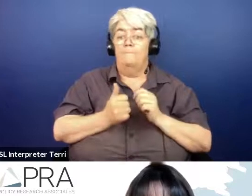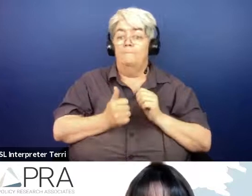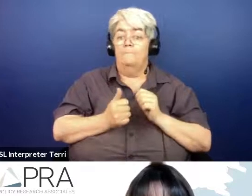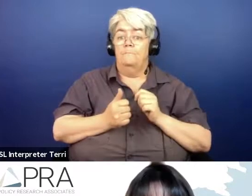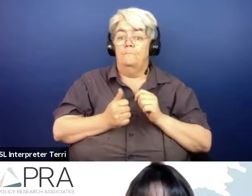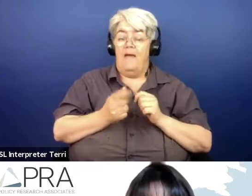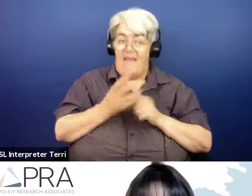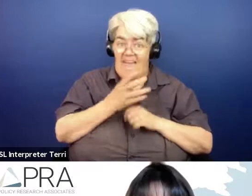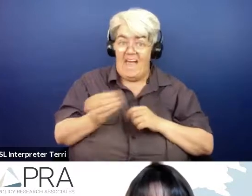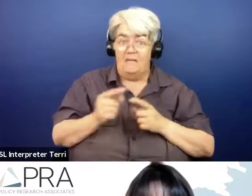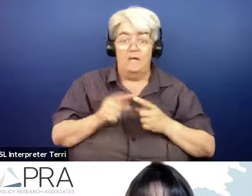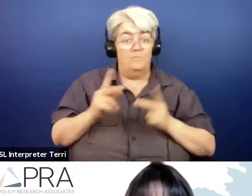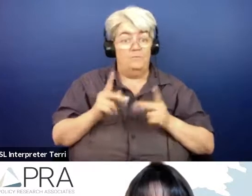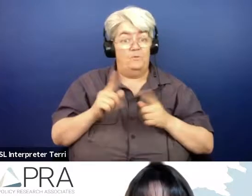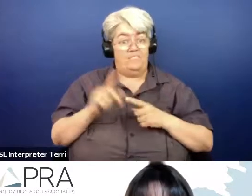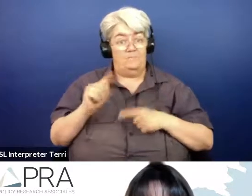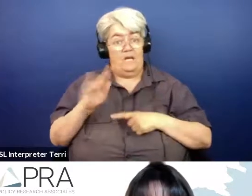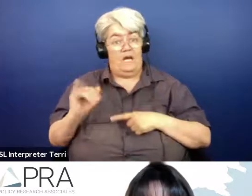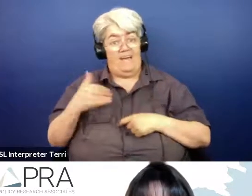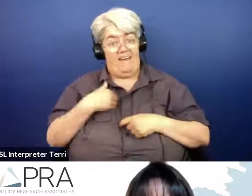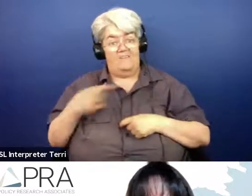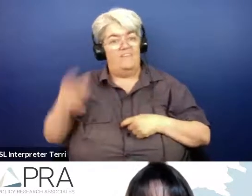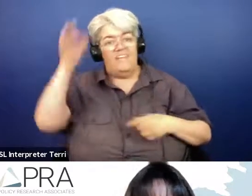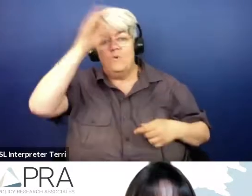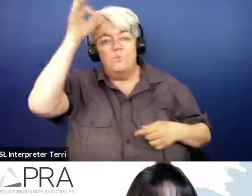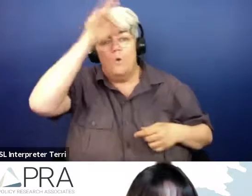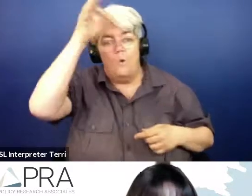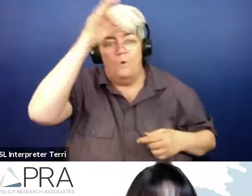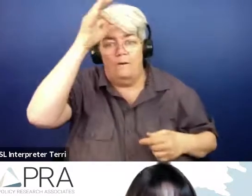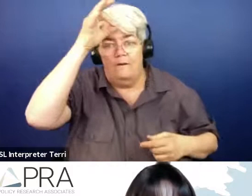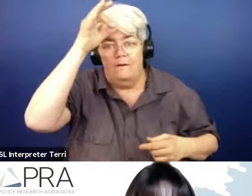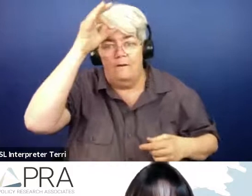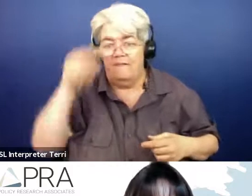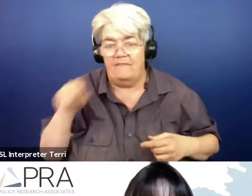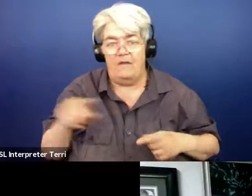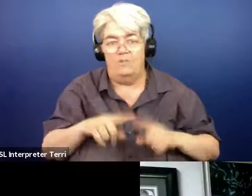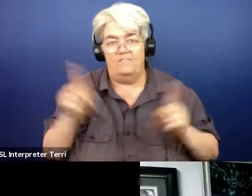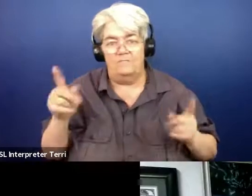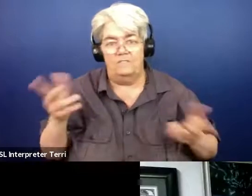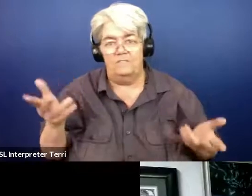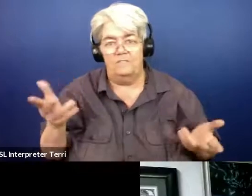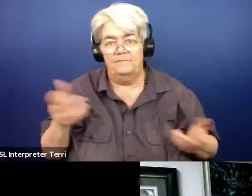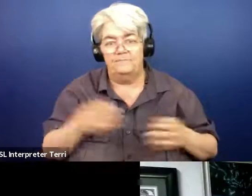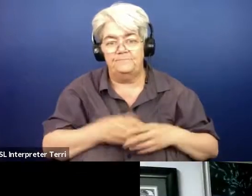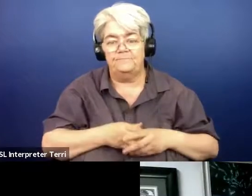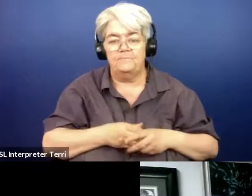injury aren't aware themselves. Some of the difficulties they have. It is very difficult